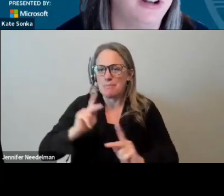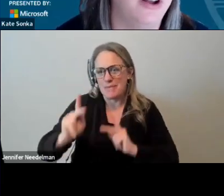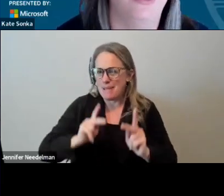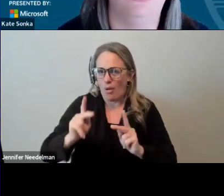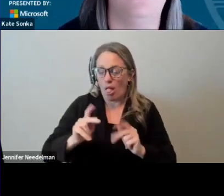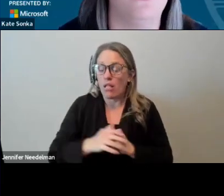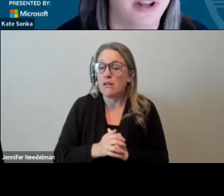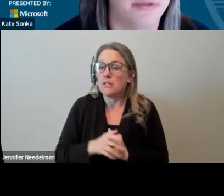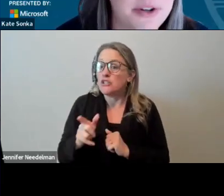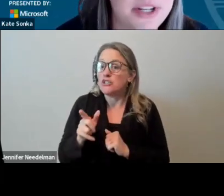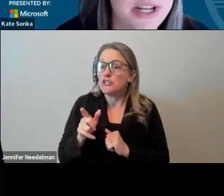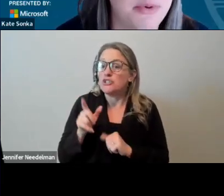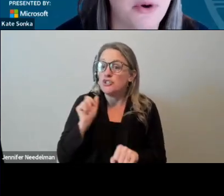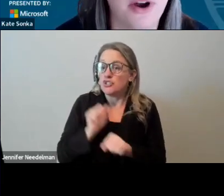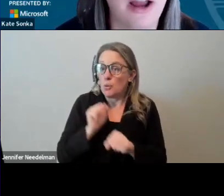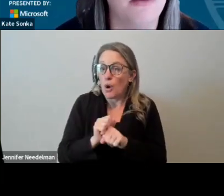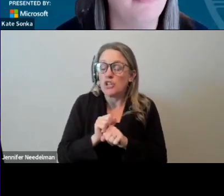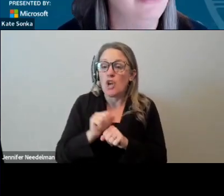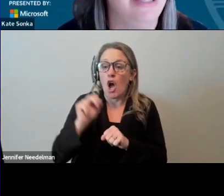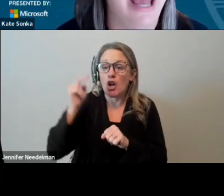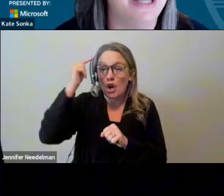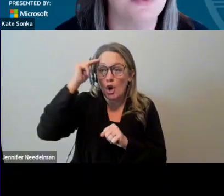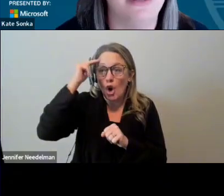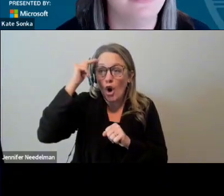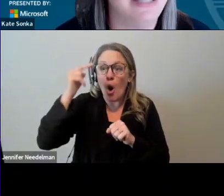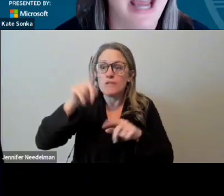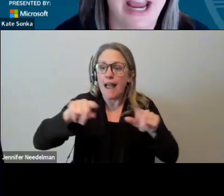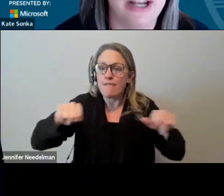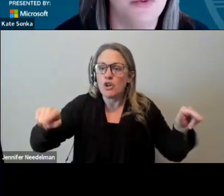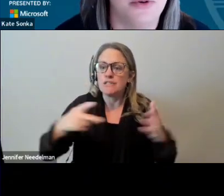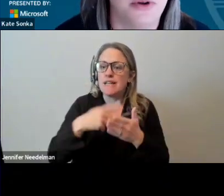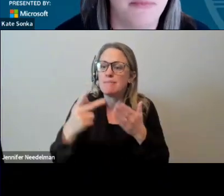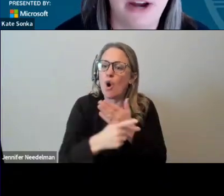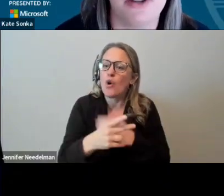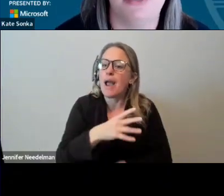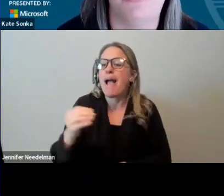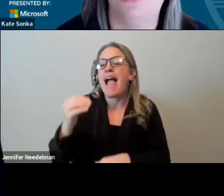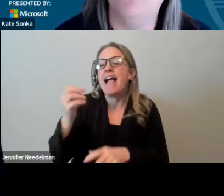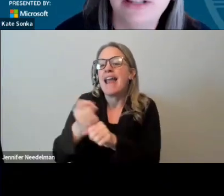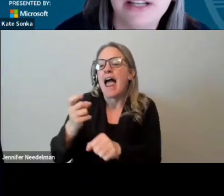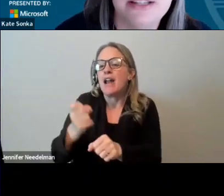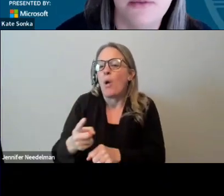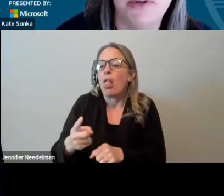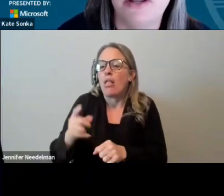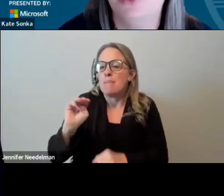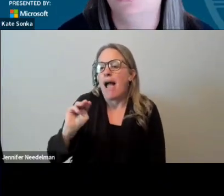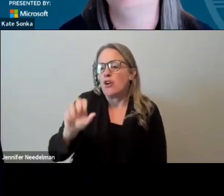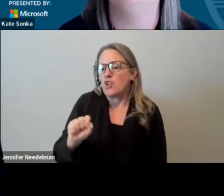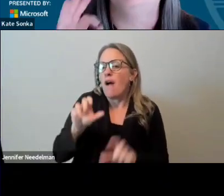She's worked on the Neurodiversity program as well as the annual Microsoft Ability Summit,